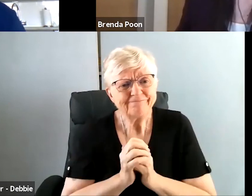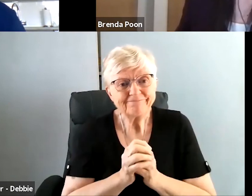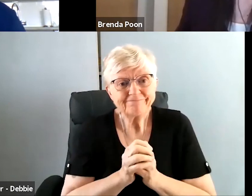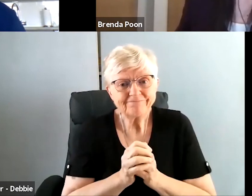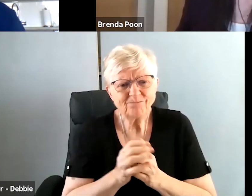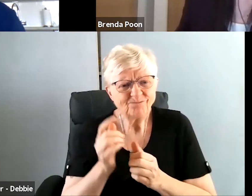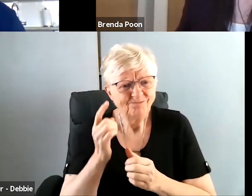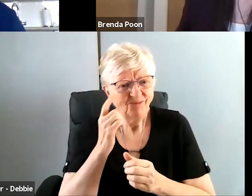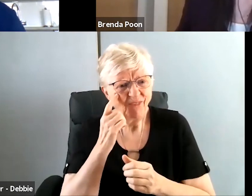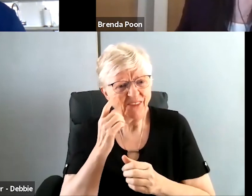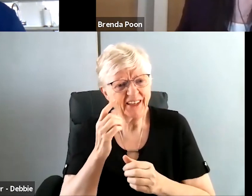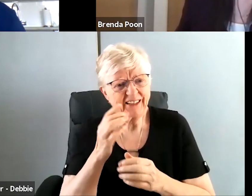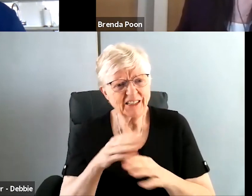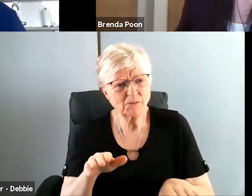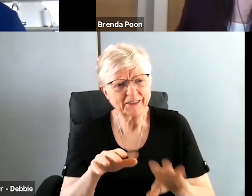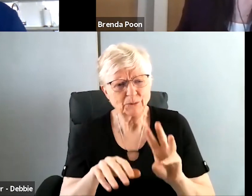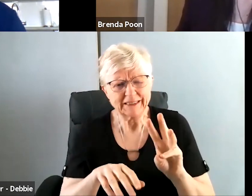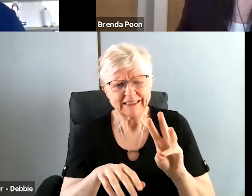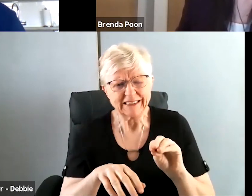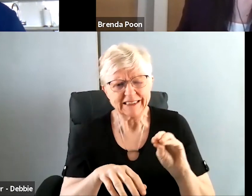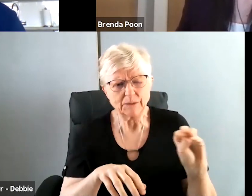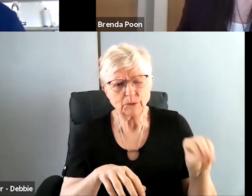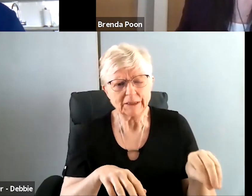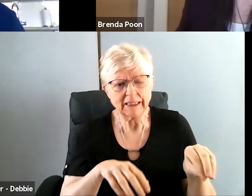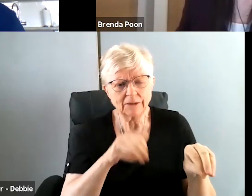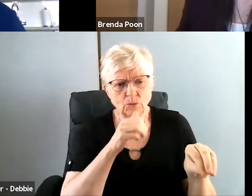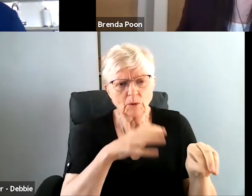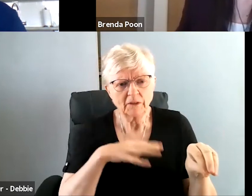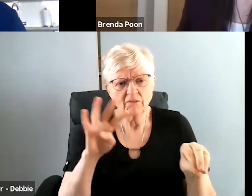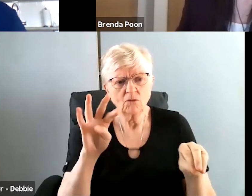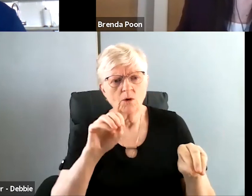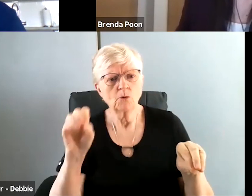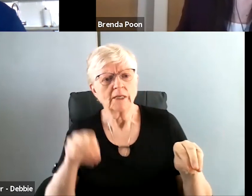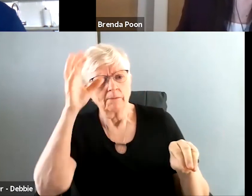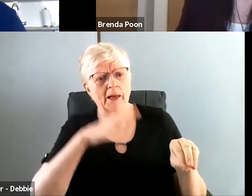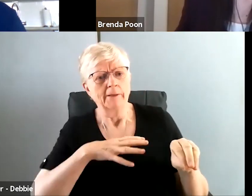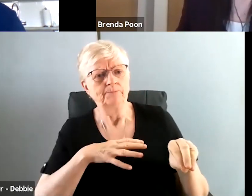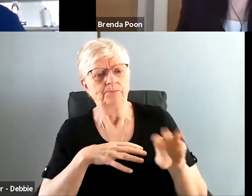. I THINK THE SPLIT WAS 60% WOMEN, AROUND 40% MEN.